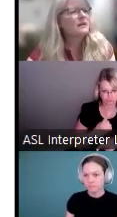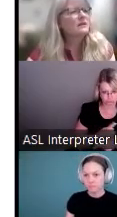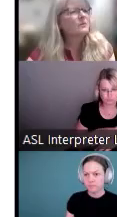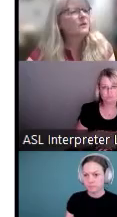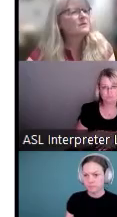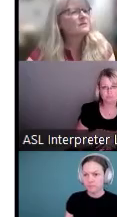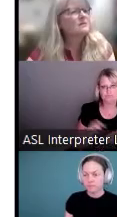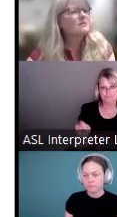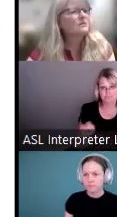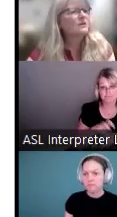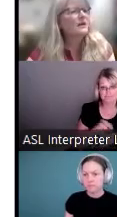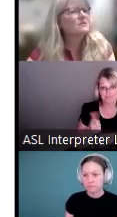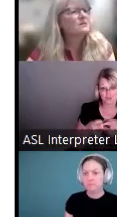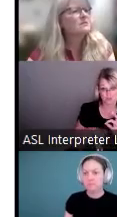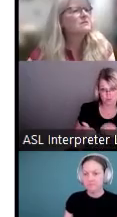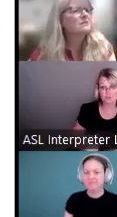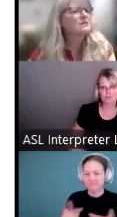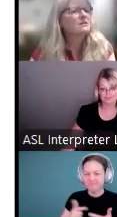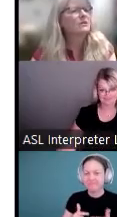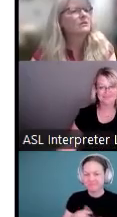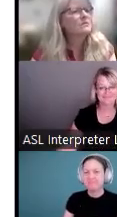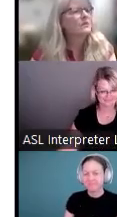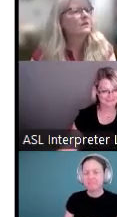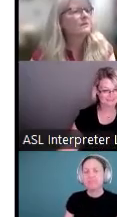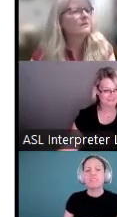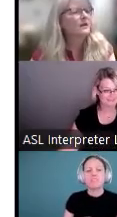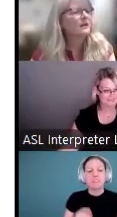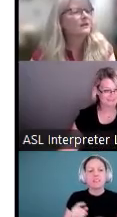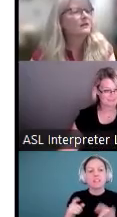detect the presence or absence of a stimulus within the body,